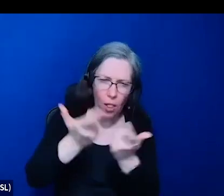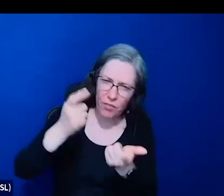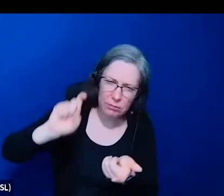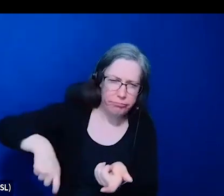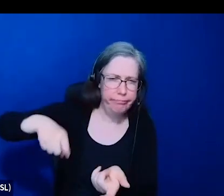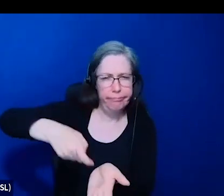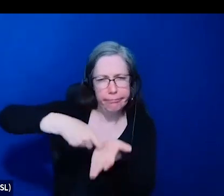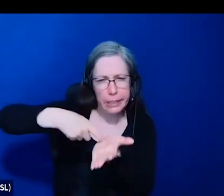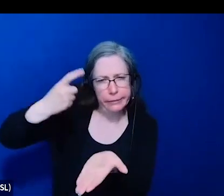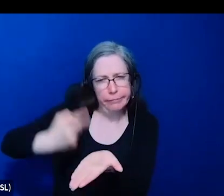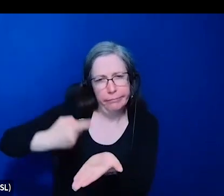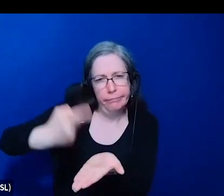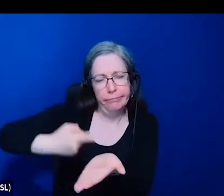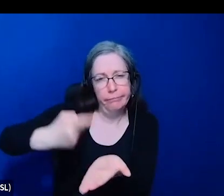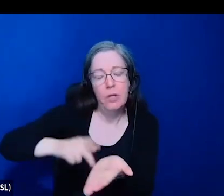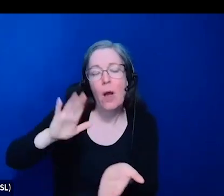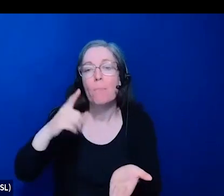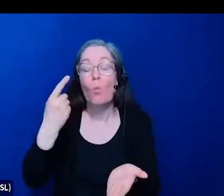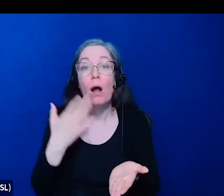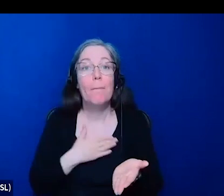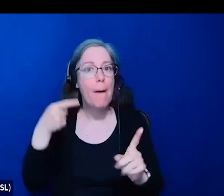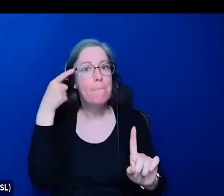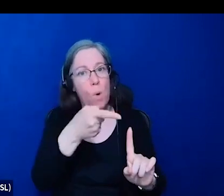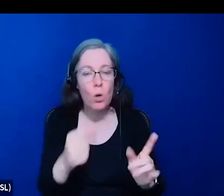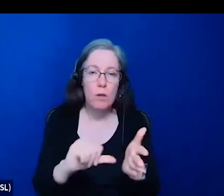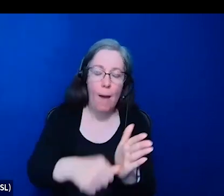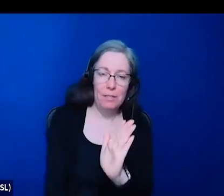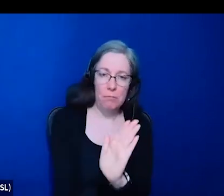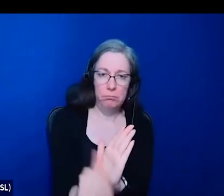That's one of the points that I want to make and make and remake and remake,